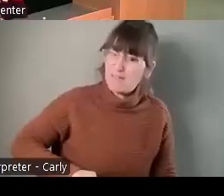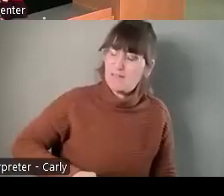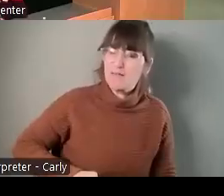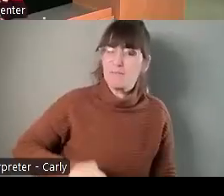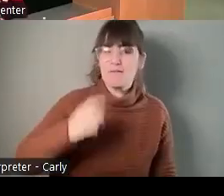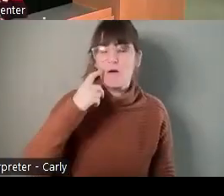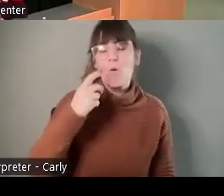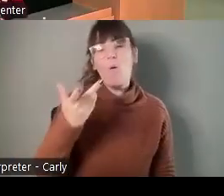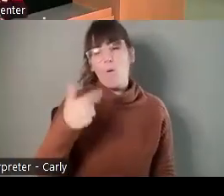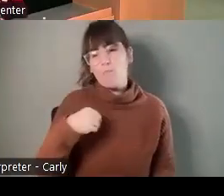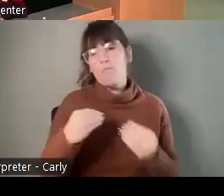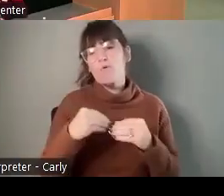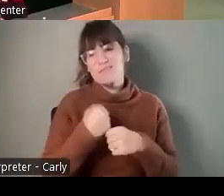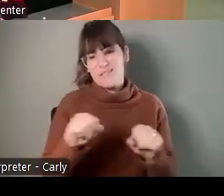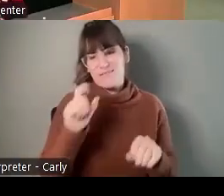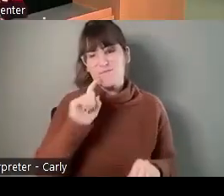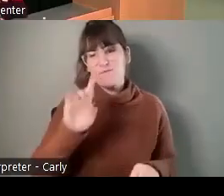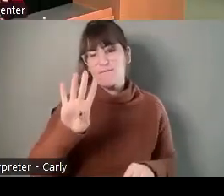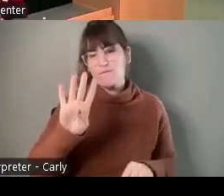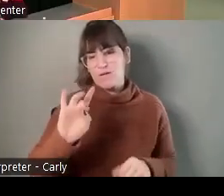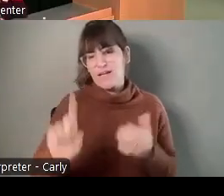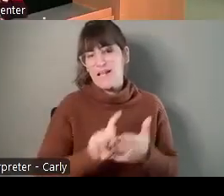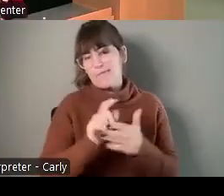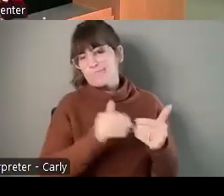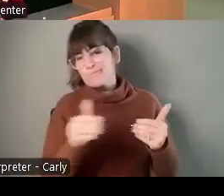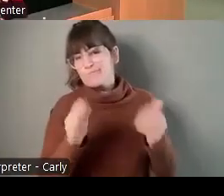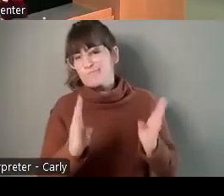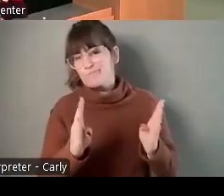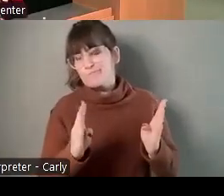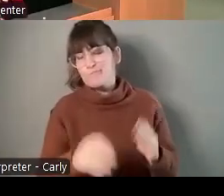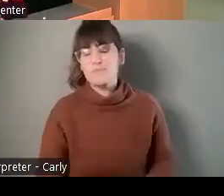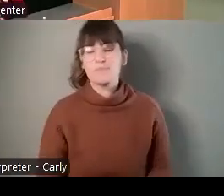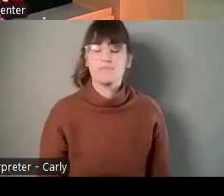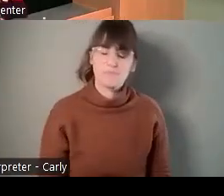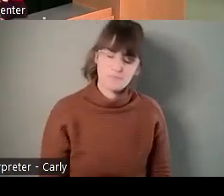idea you'll be safe for the next 48 hours. So, I I think that this is it's a critical program just